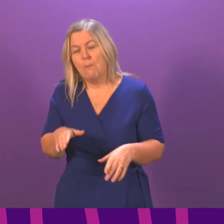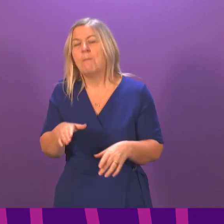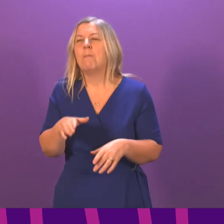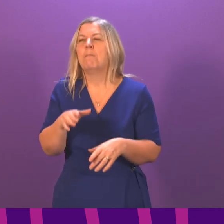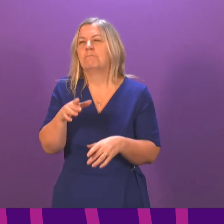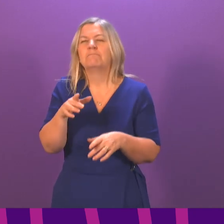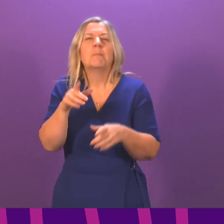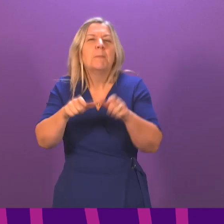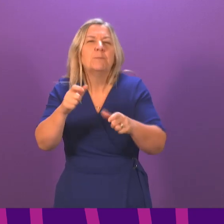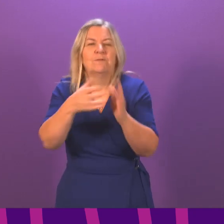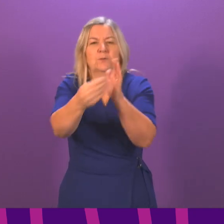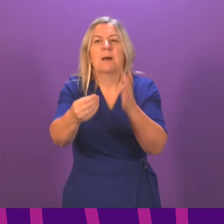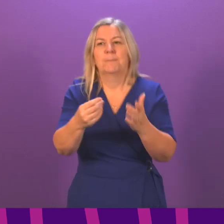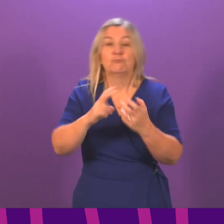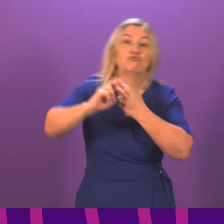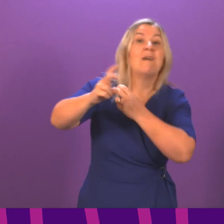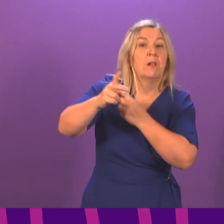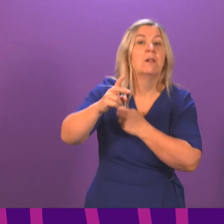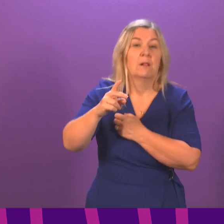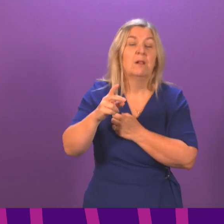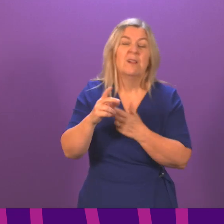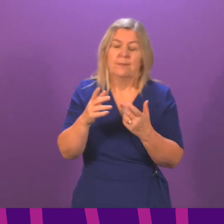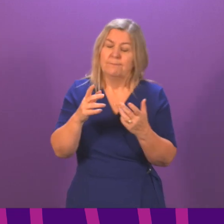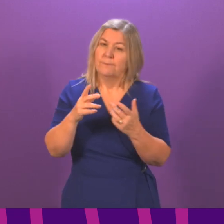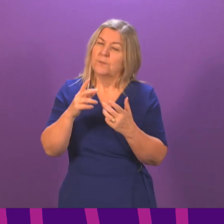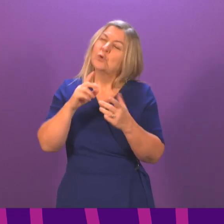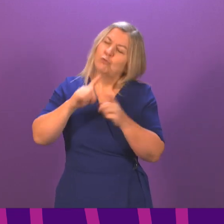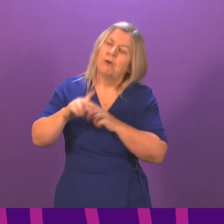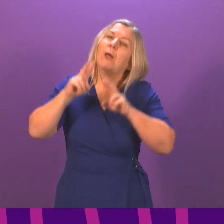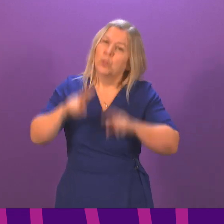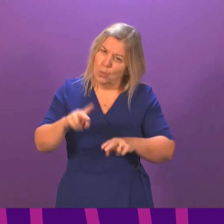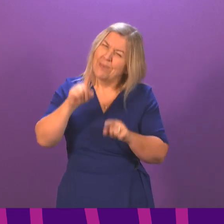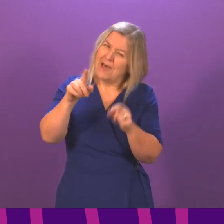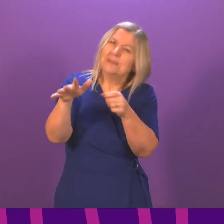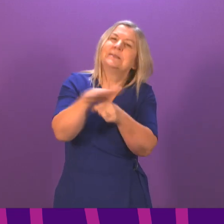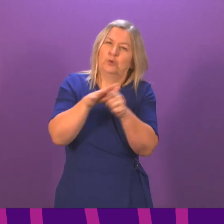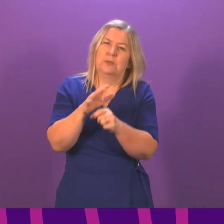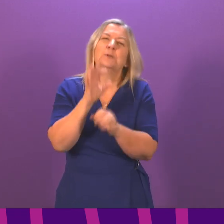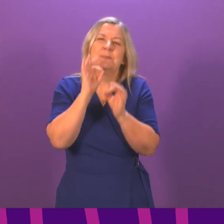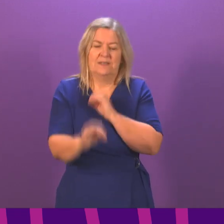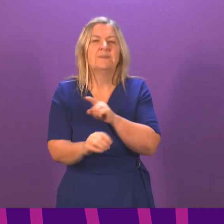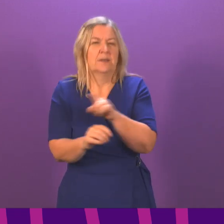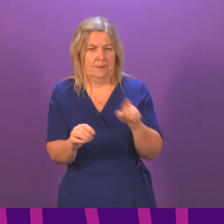which people are travelling, but we will try to look as favourably as we can at all particular circumstances.